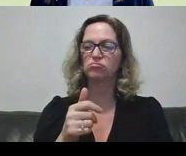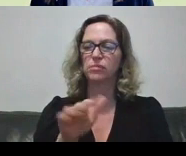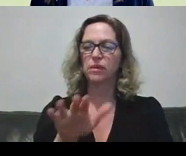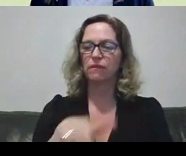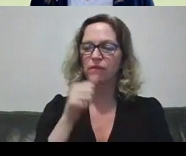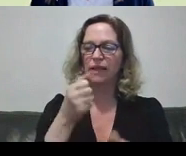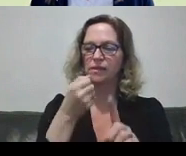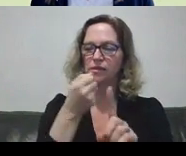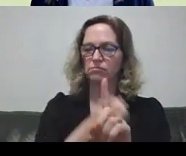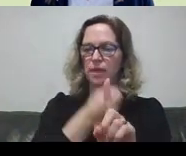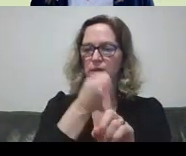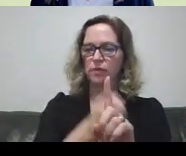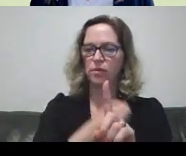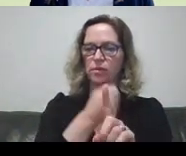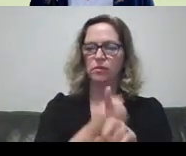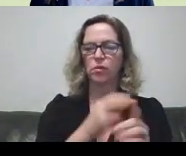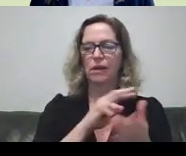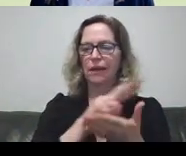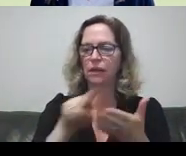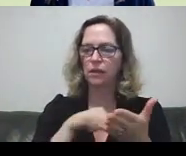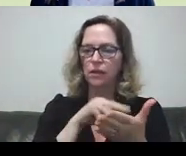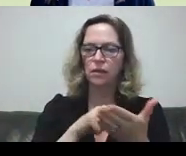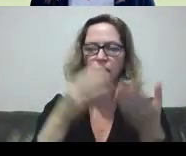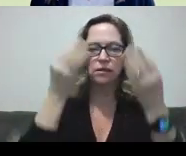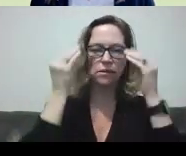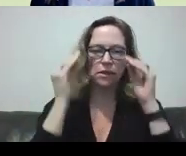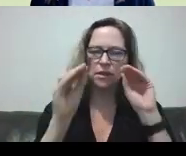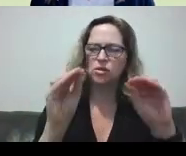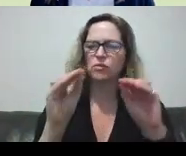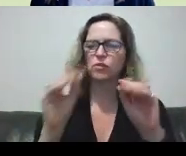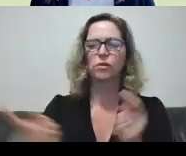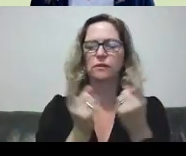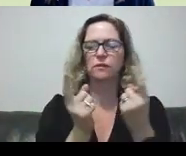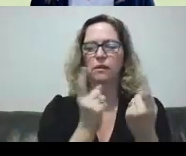this is for Education, this is for lots of different things in your life, it